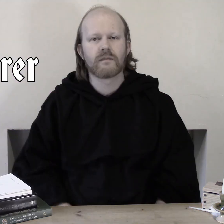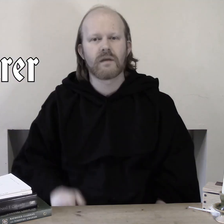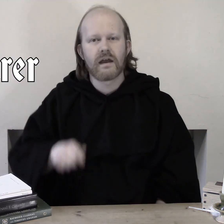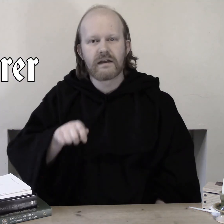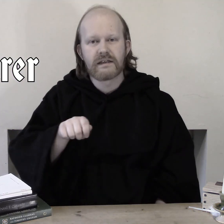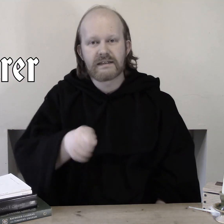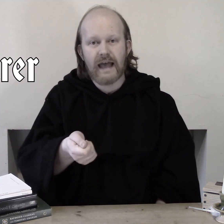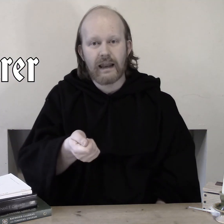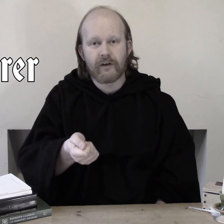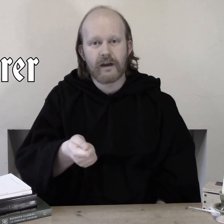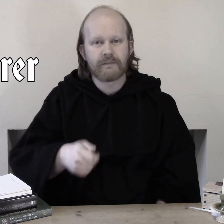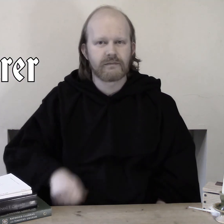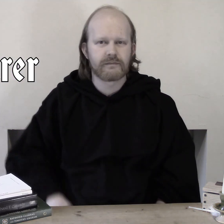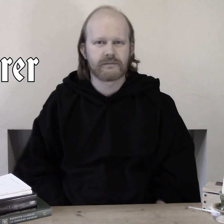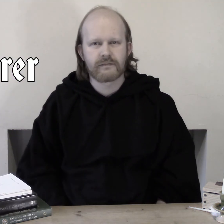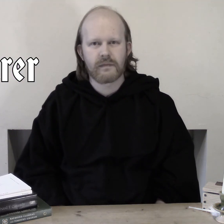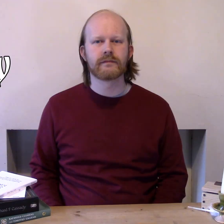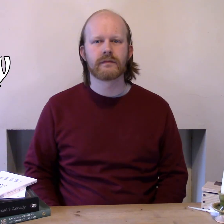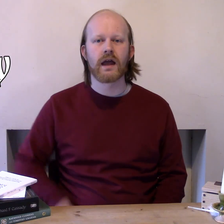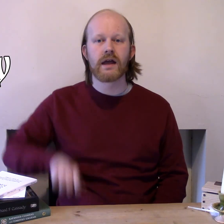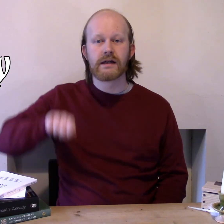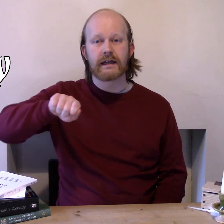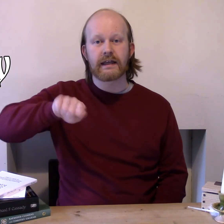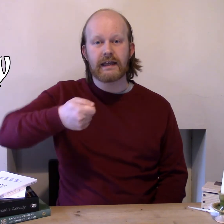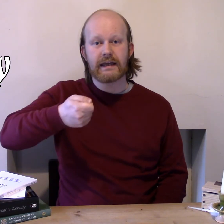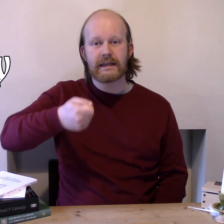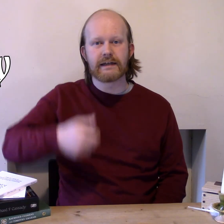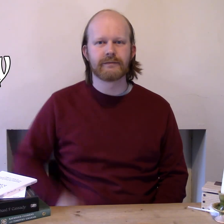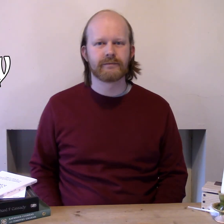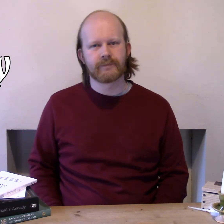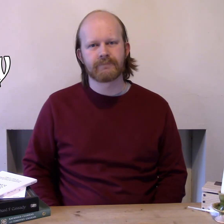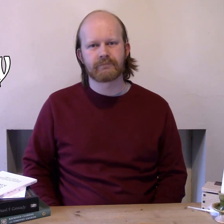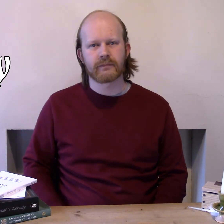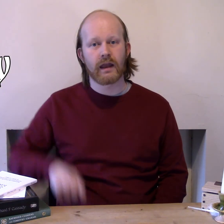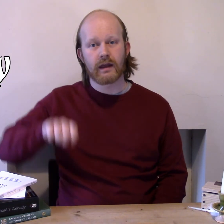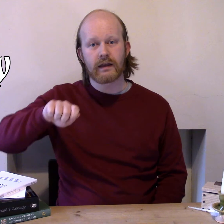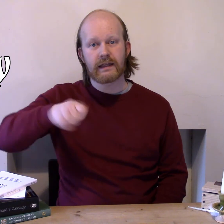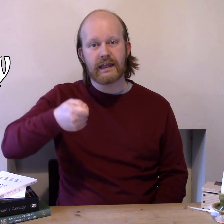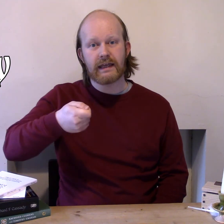the sign for Cellarer is the same as the modern sign for Key,